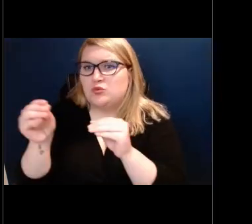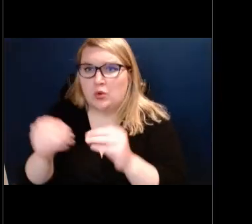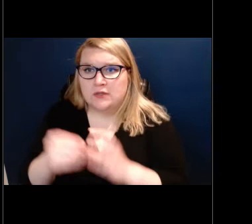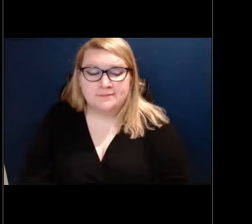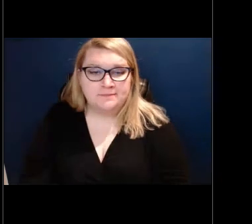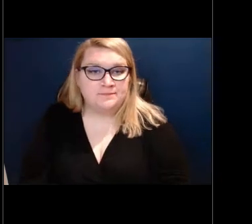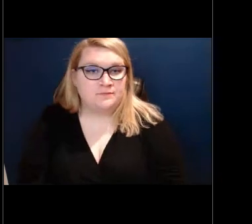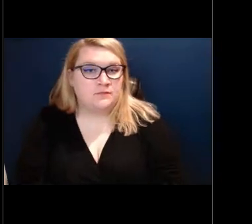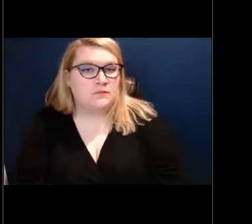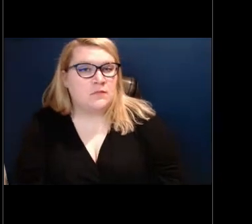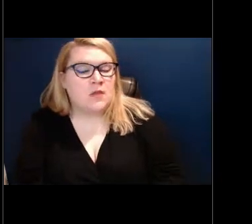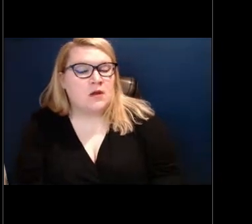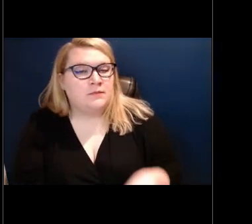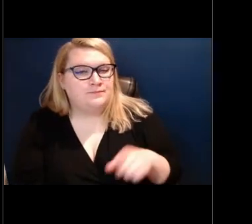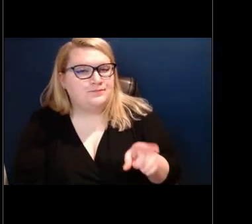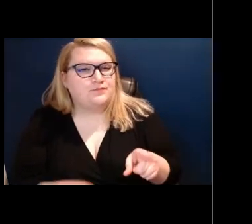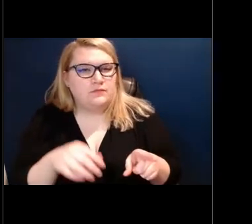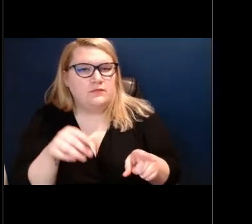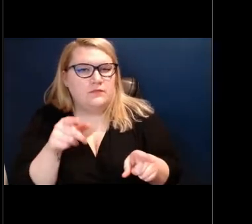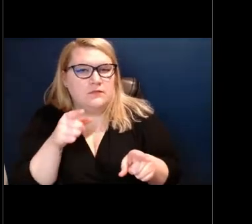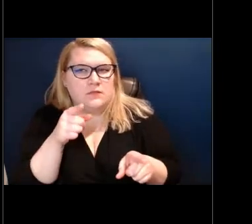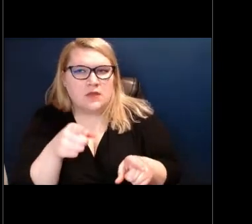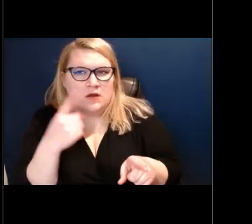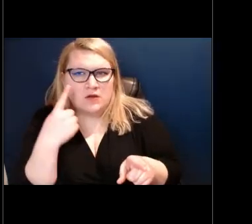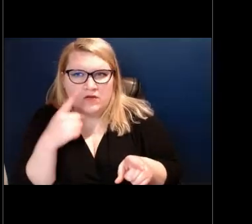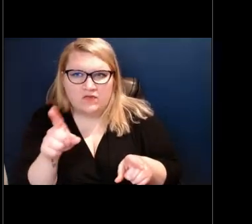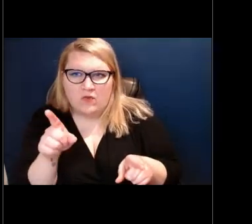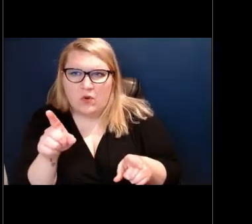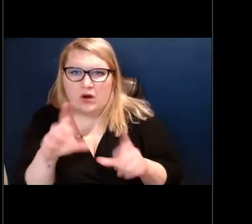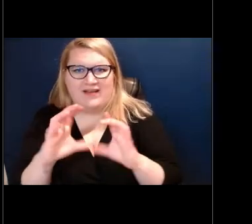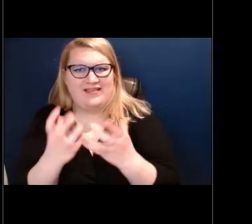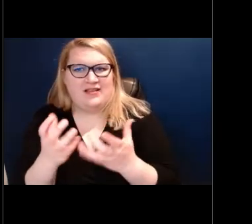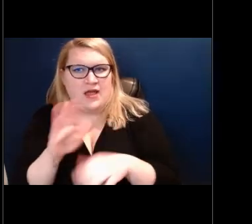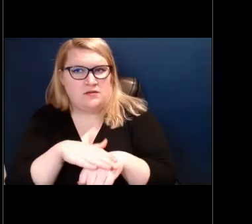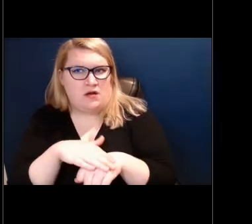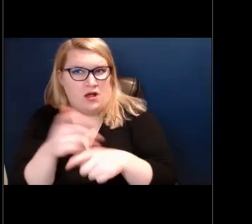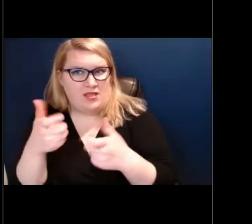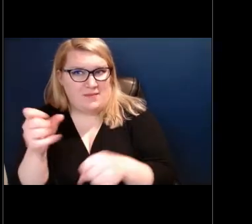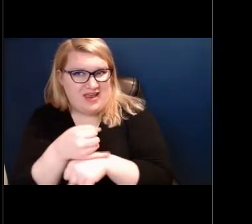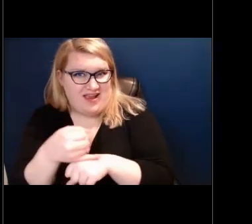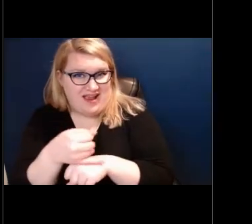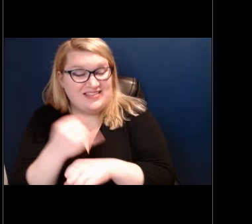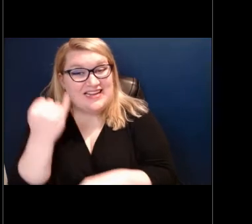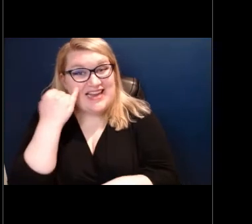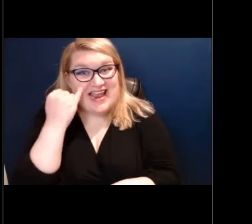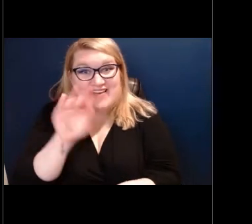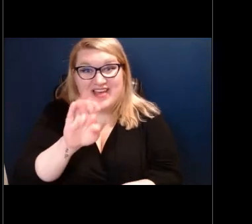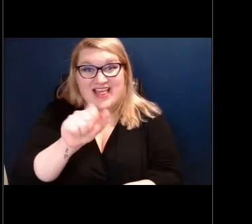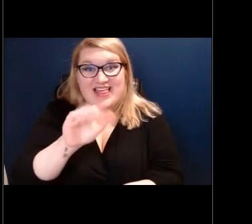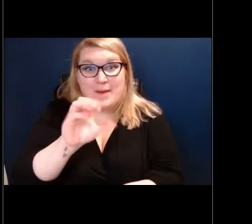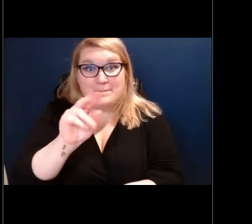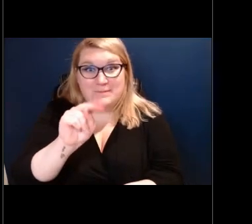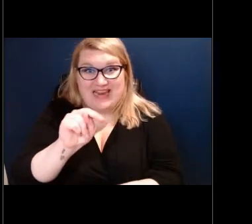[Nicole Bartlett] So for Mrs. Horizon class and on the big Island, so if the beacon falls in the water, it floats right?